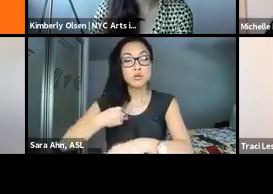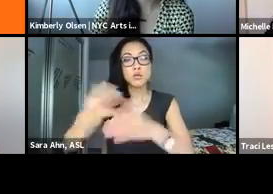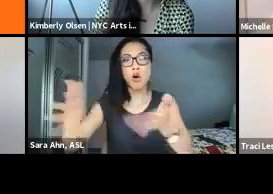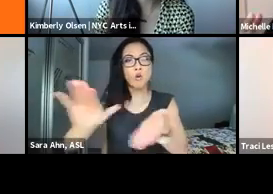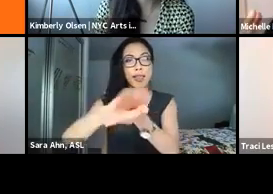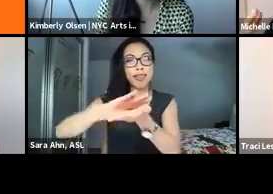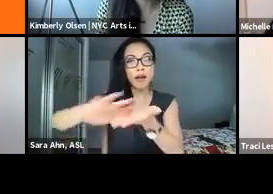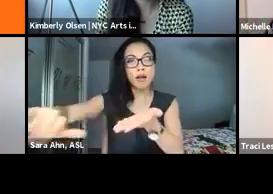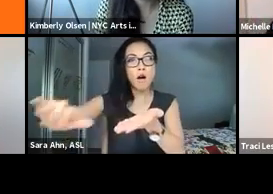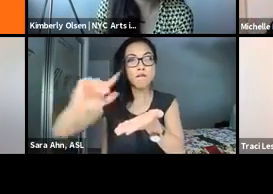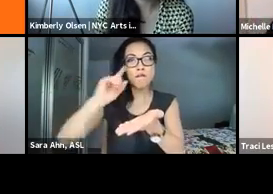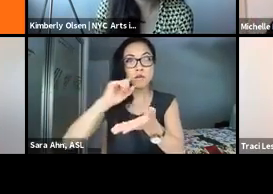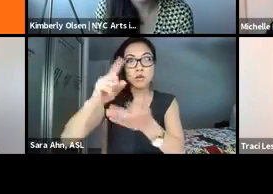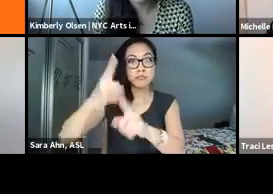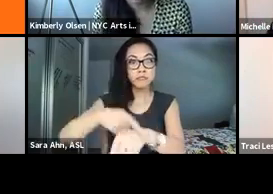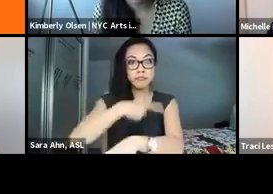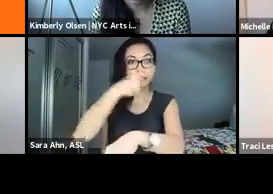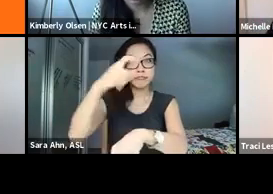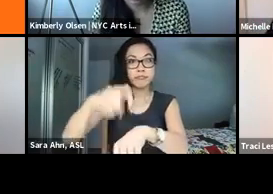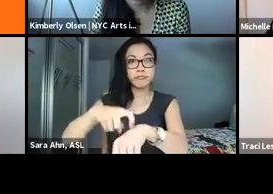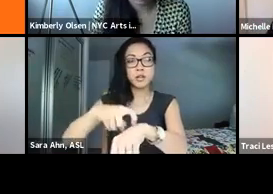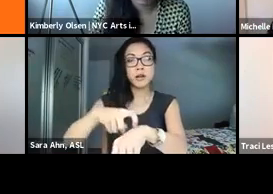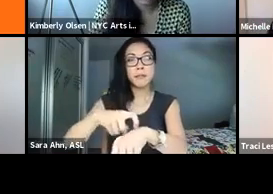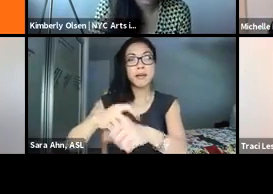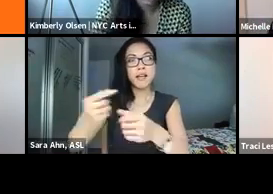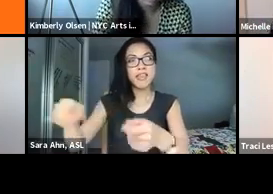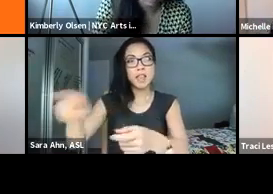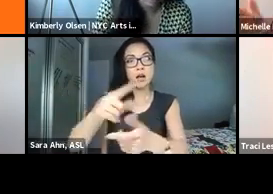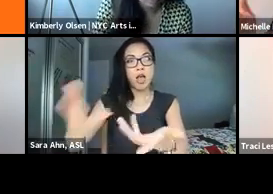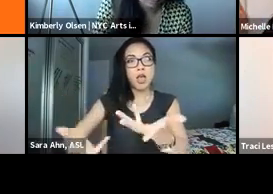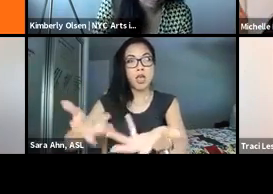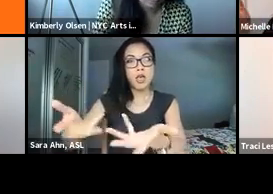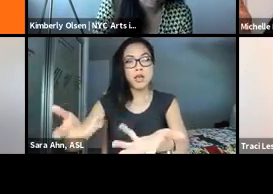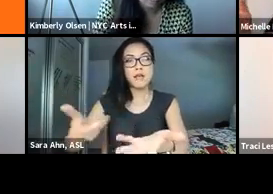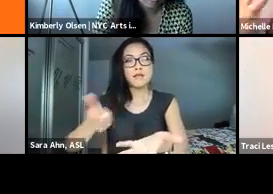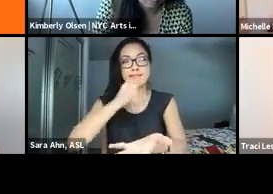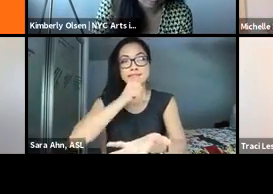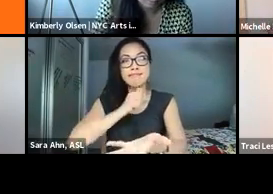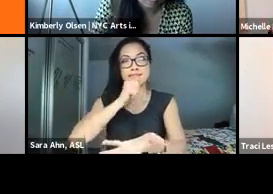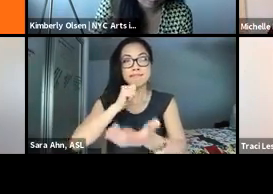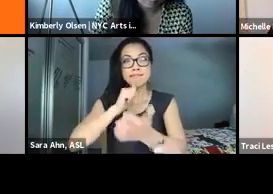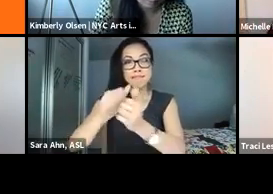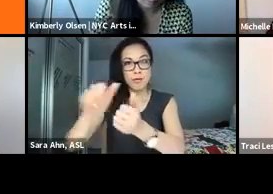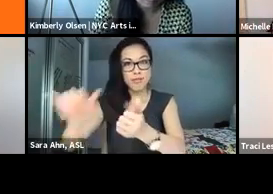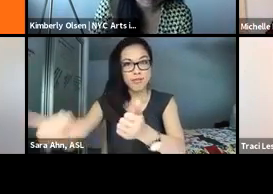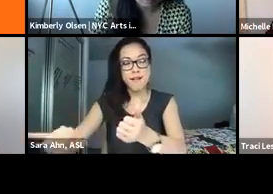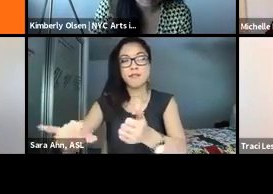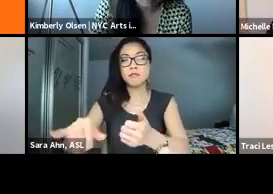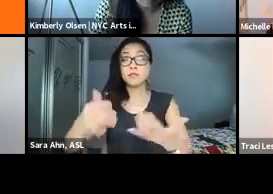on the panel said process different things. Dance gives us so many wonderful